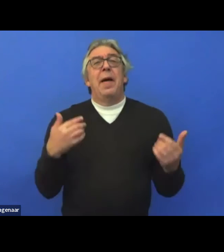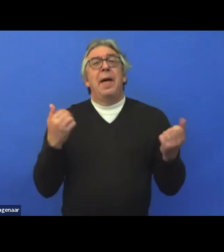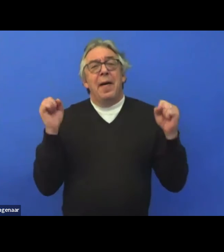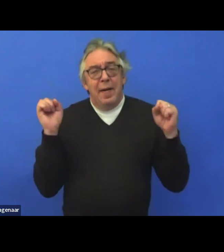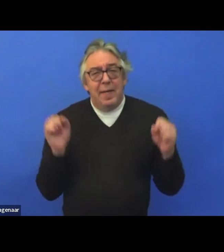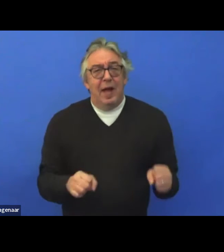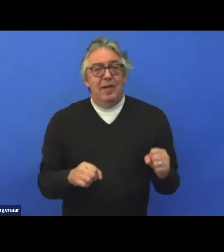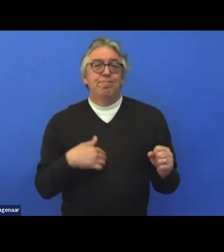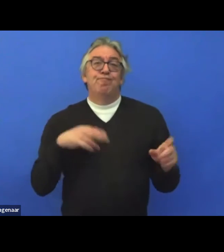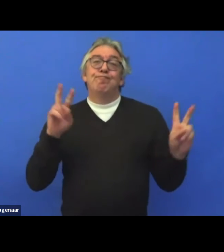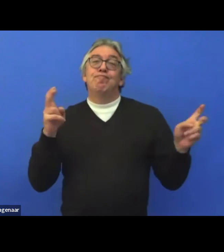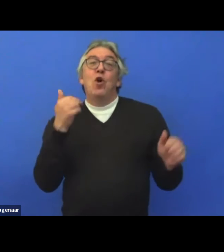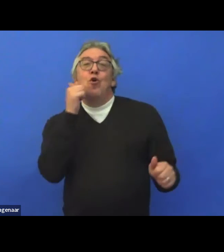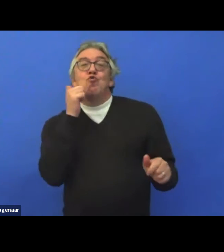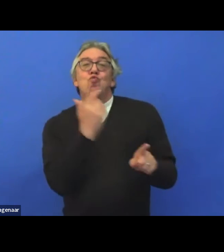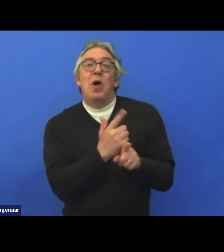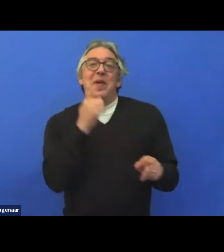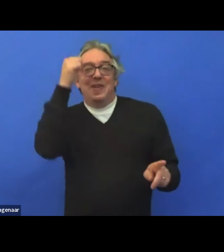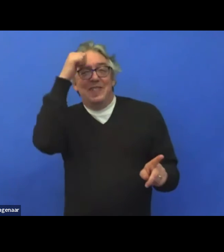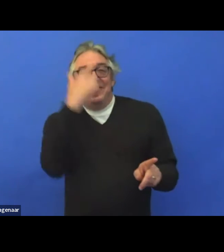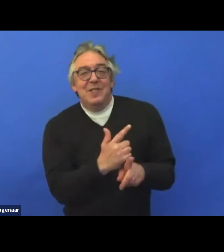to enter the world of work.